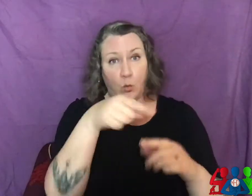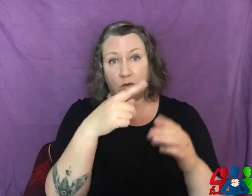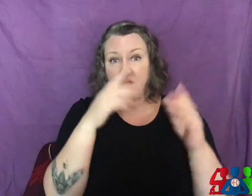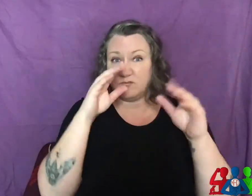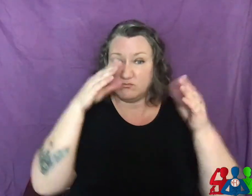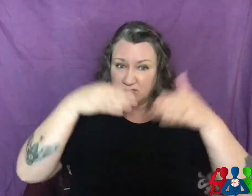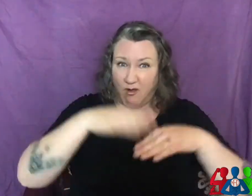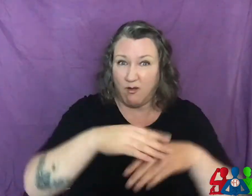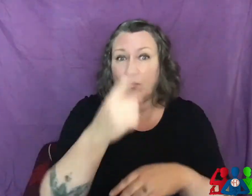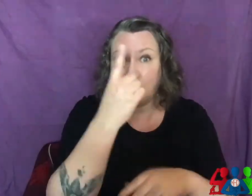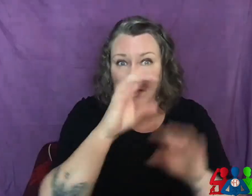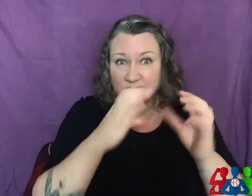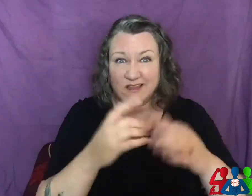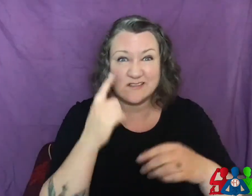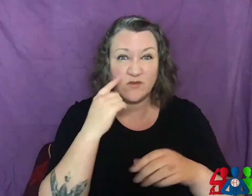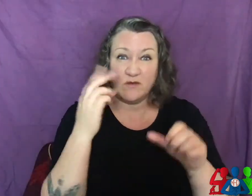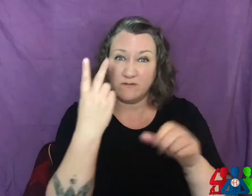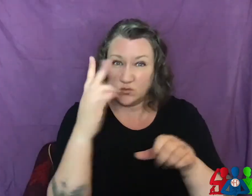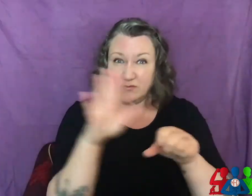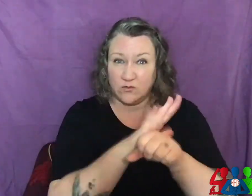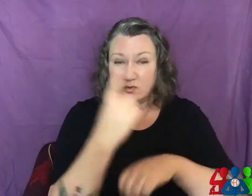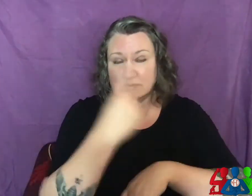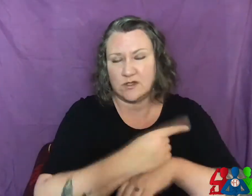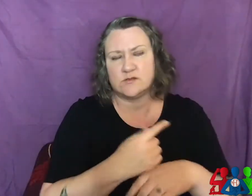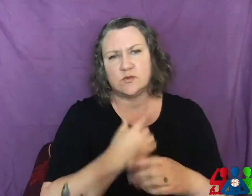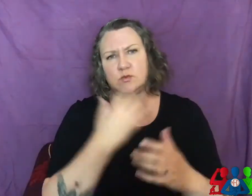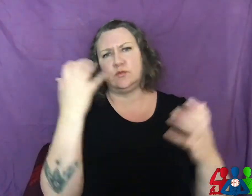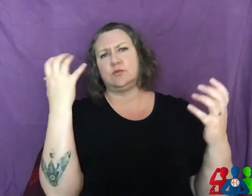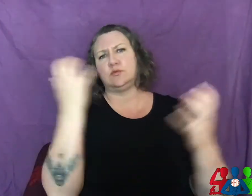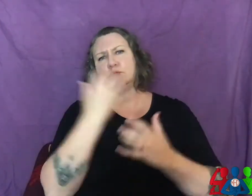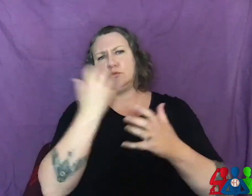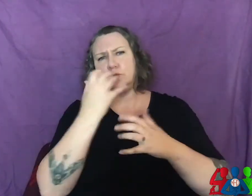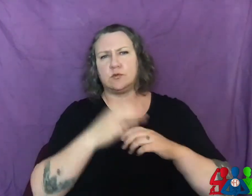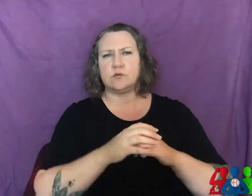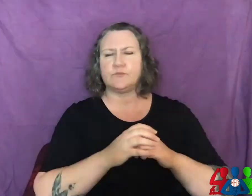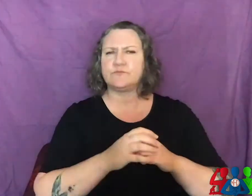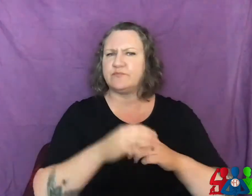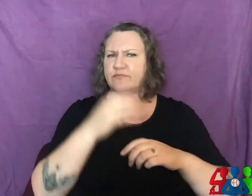been doing -- she has eight classes -- that she should have been doing in the meantime, but